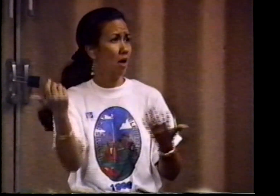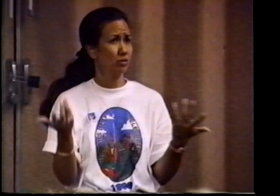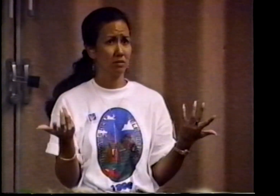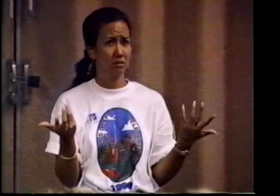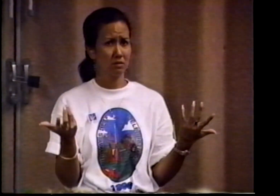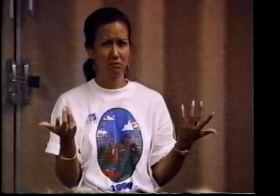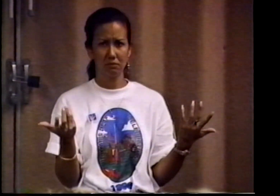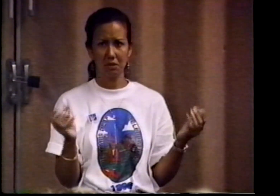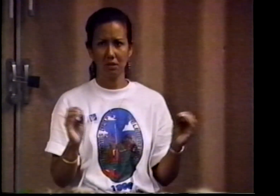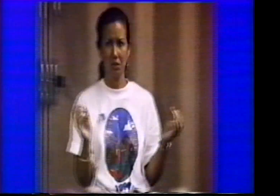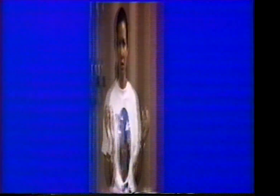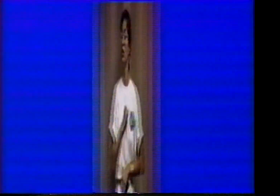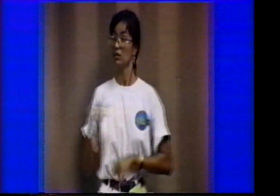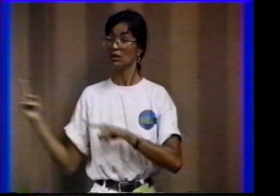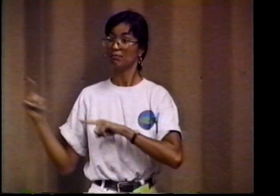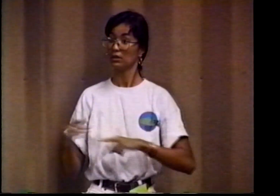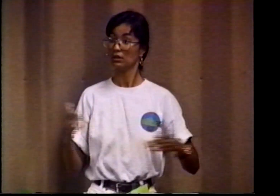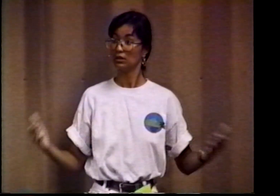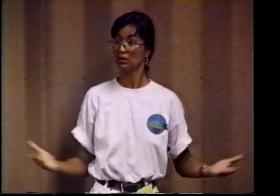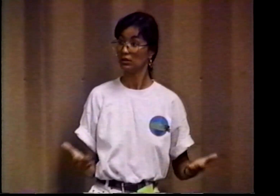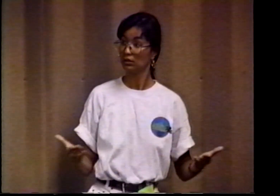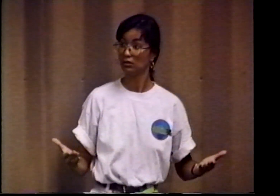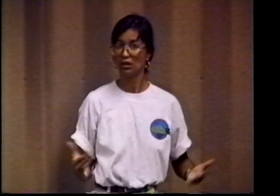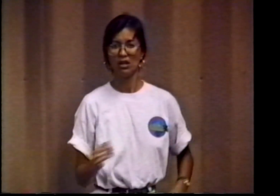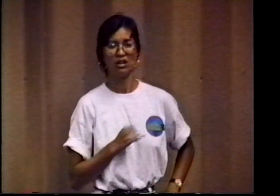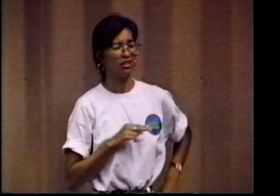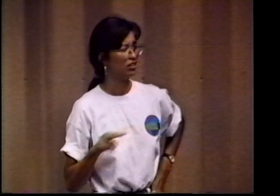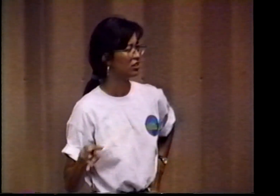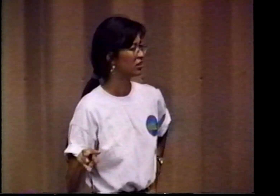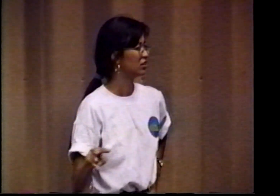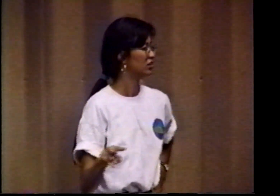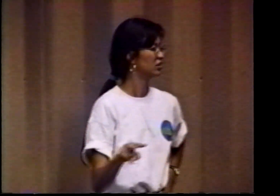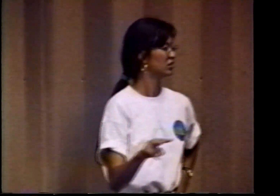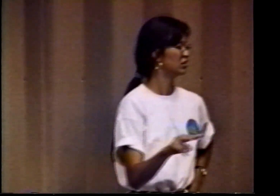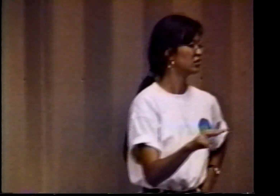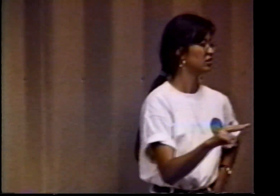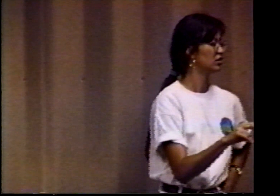The use of American Sign Language has grown tremendously although not taught automatically